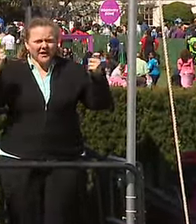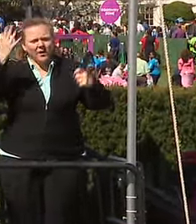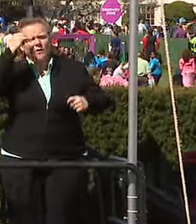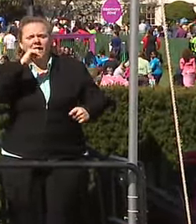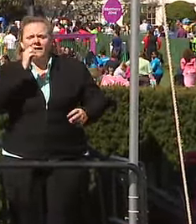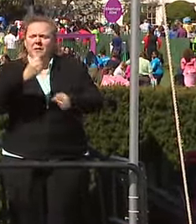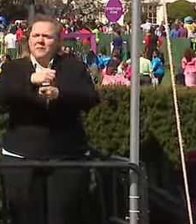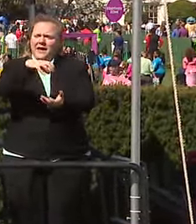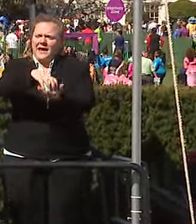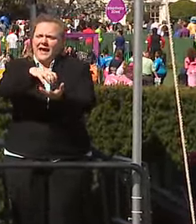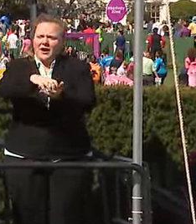I like cake. Who likes crepes?